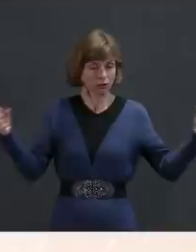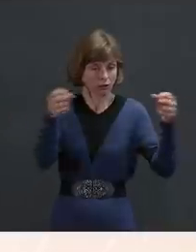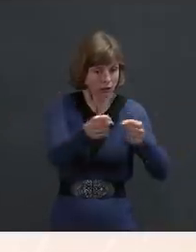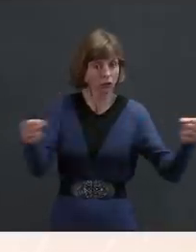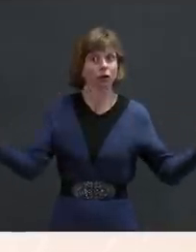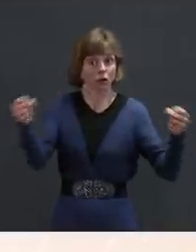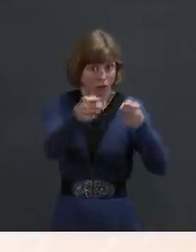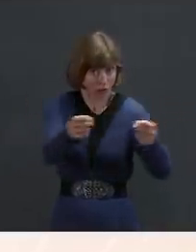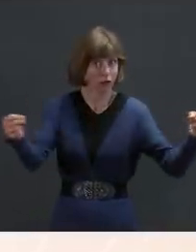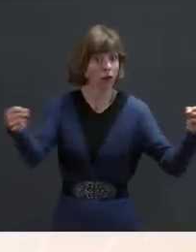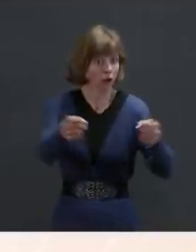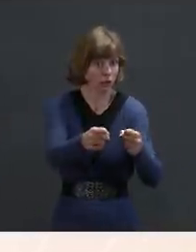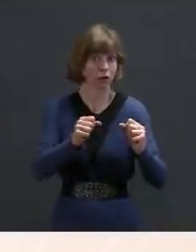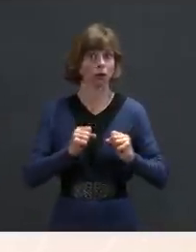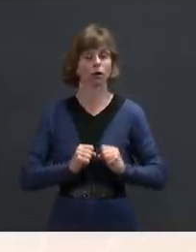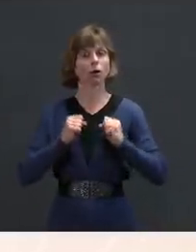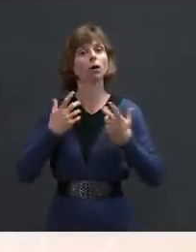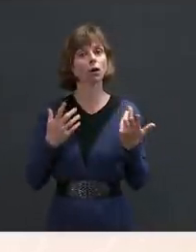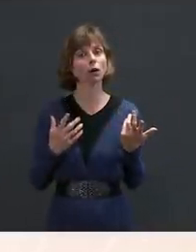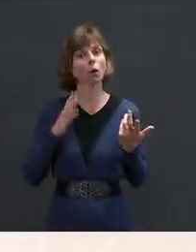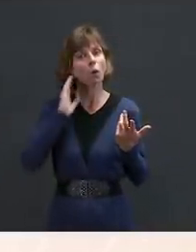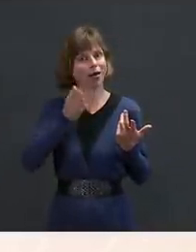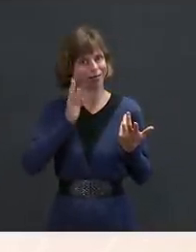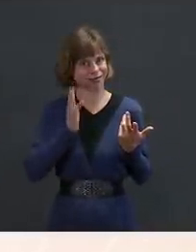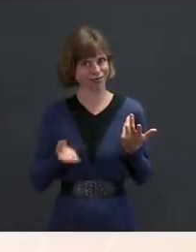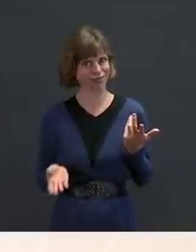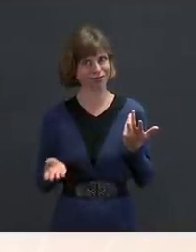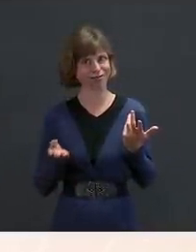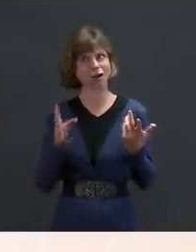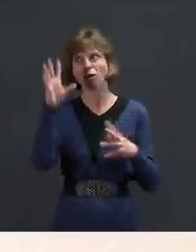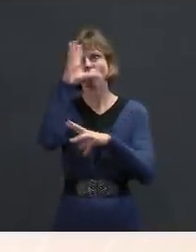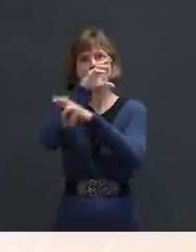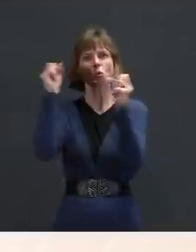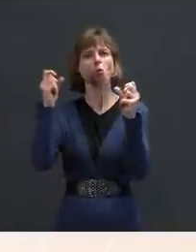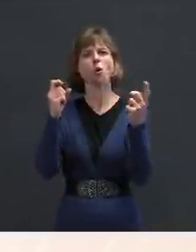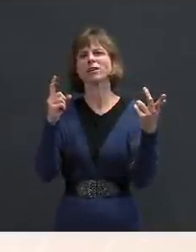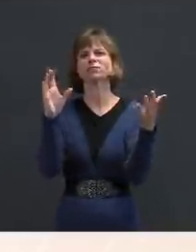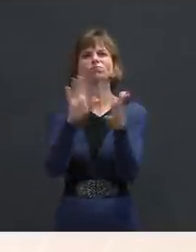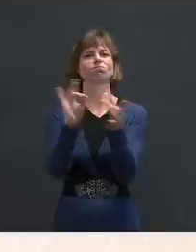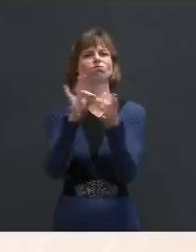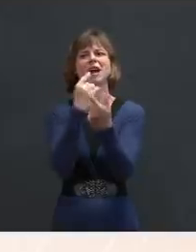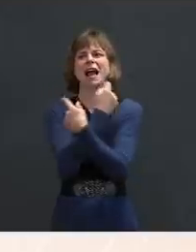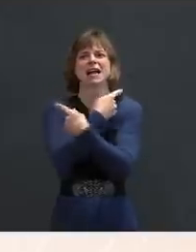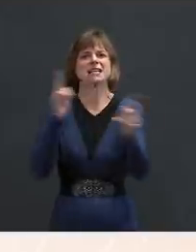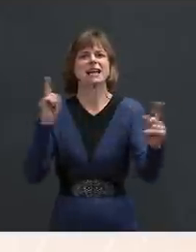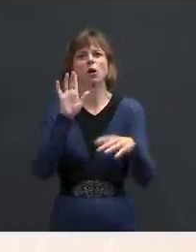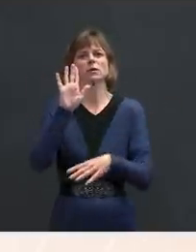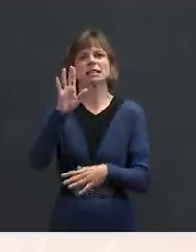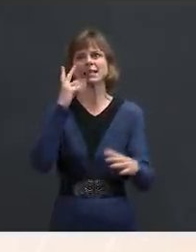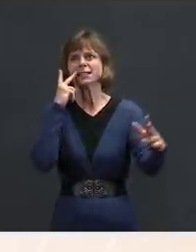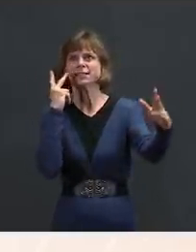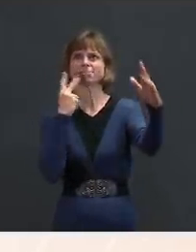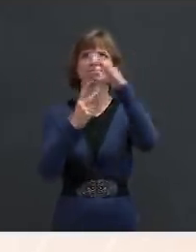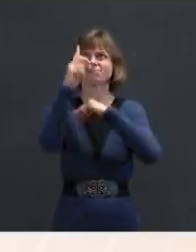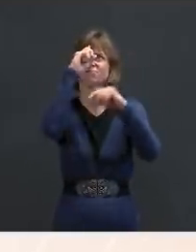The President set forth his bold vision in his executive orders at the outset of his administration,